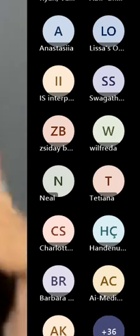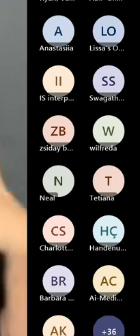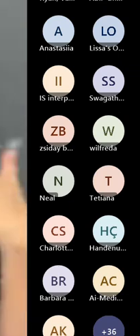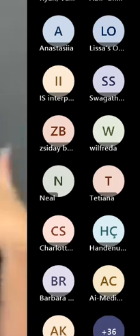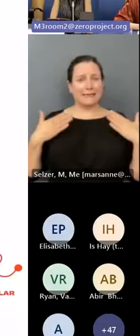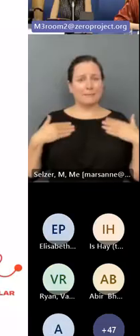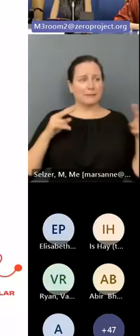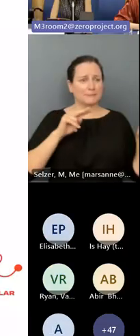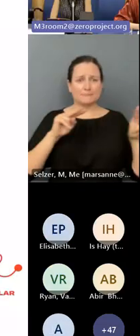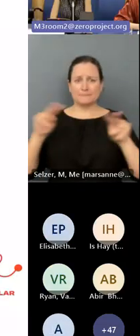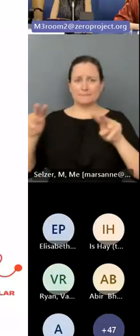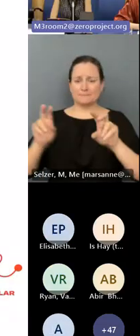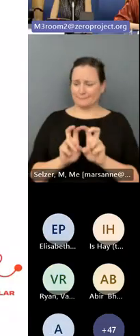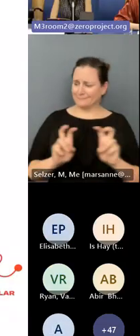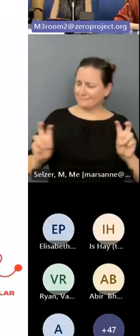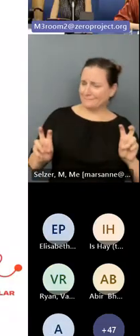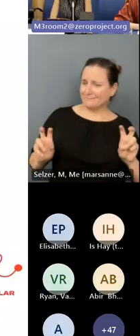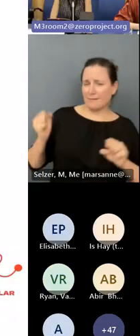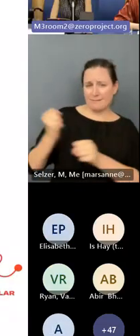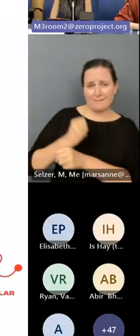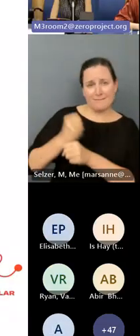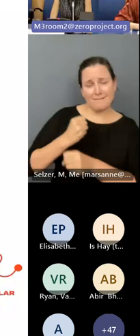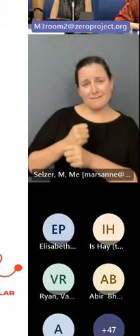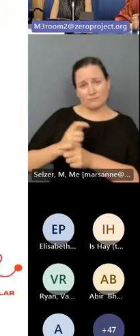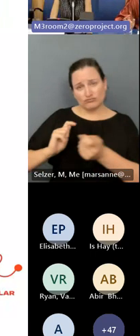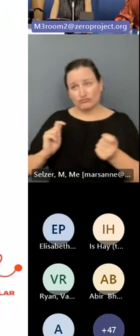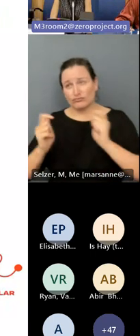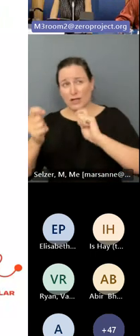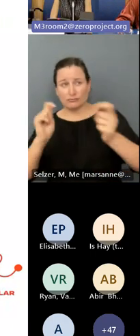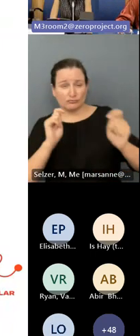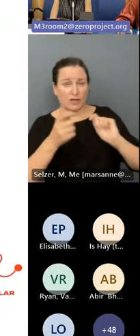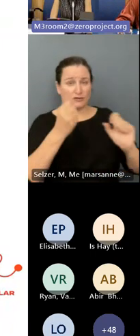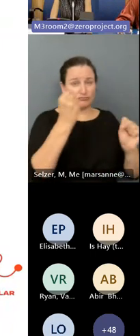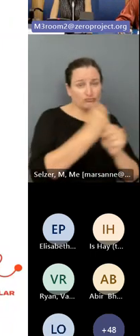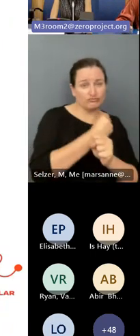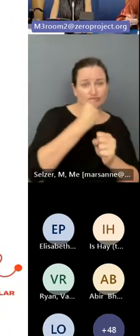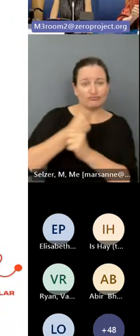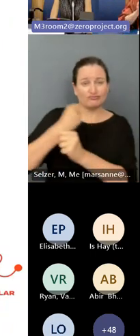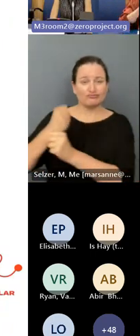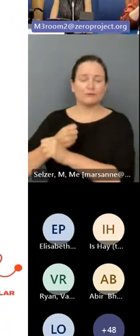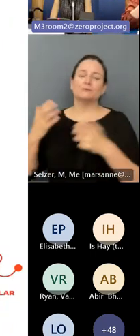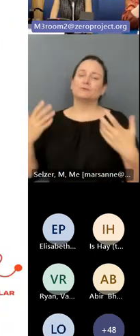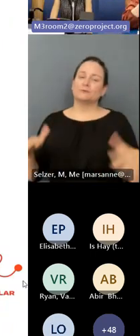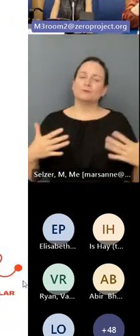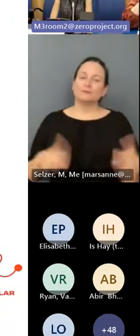activists and changemakers. Before going over my presentation I will describe myself as a